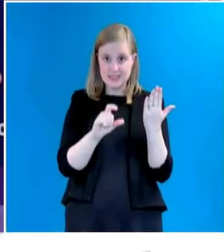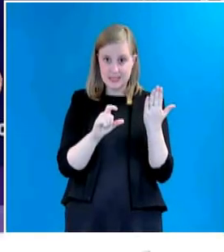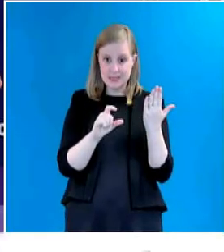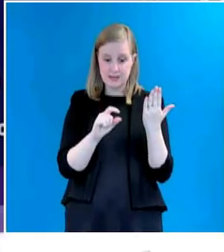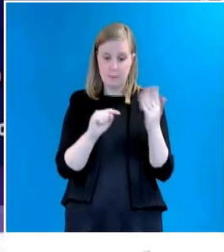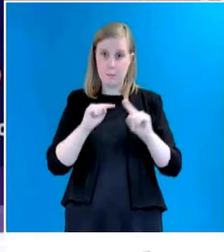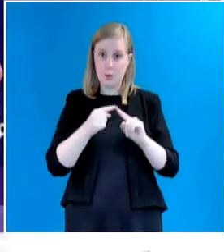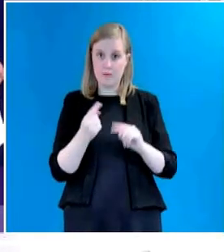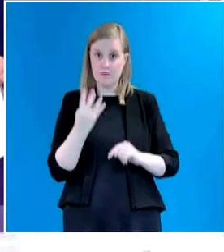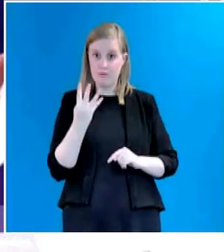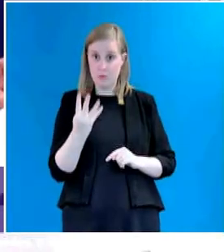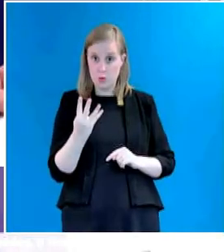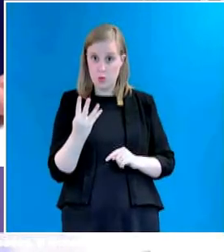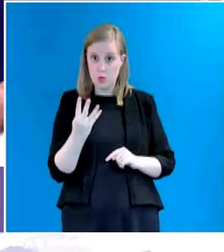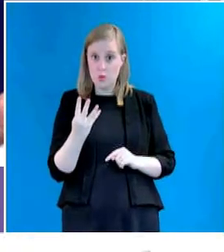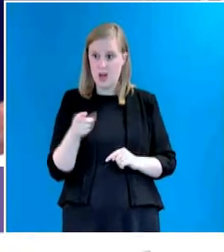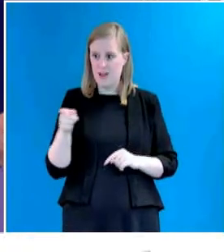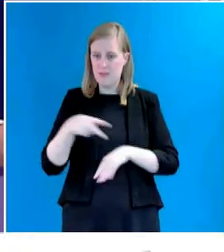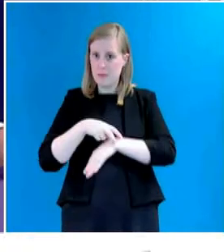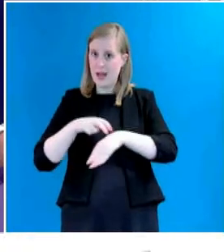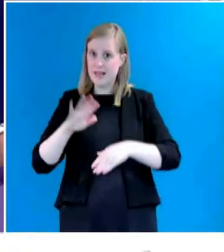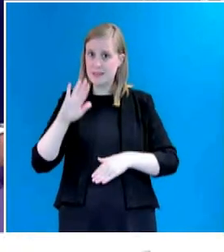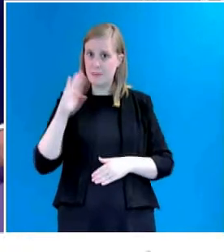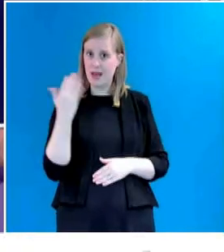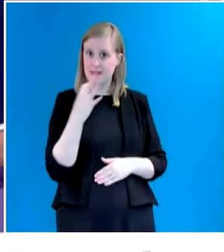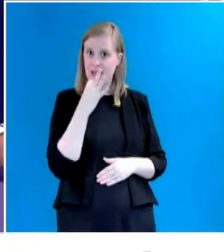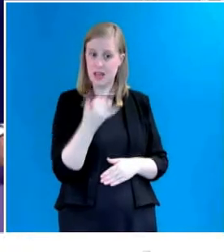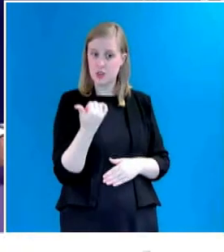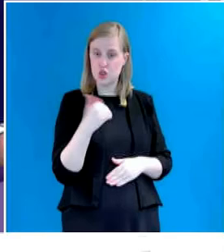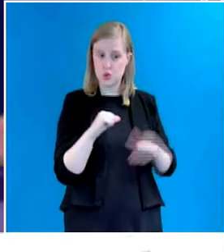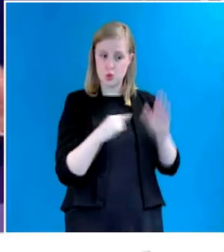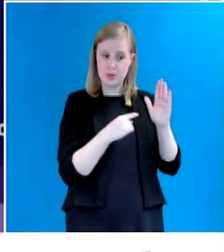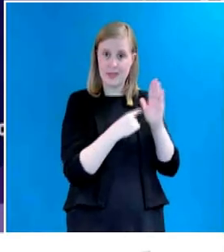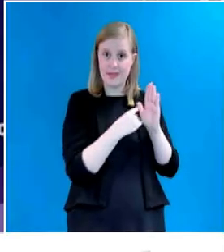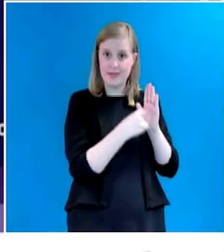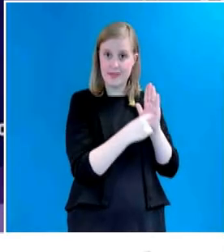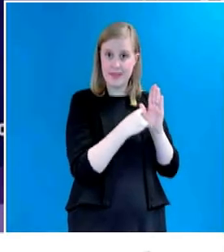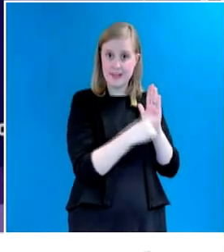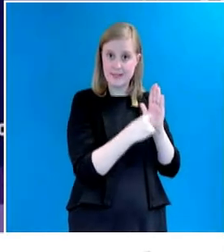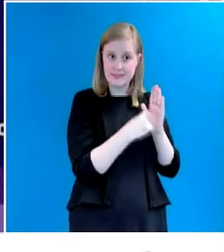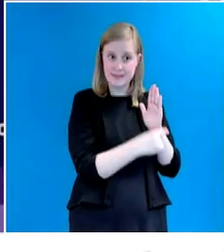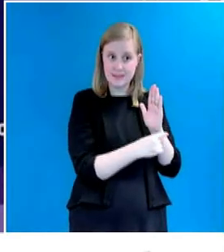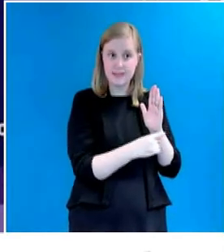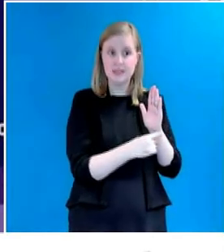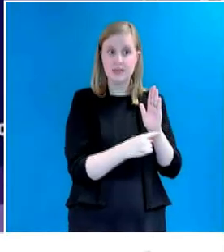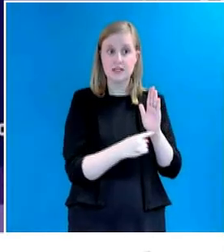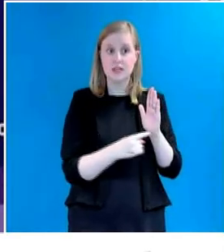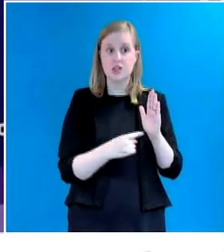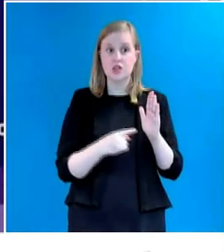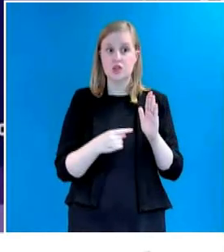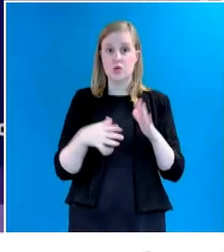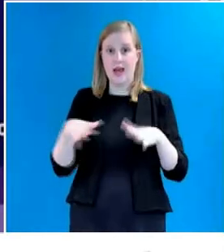particular kind, the Supreme Court may grant the relief it considers appropriate, except damages?